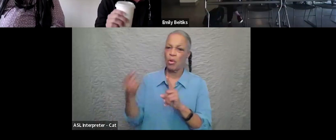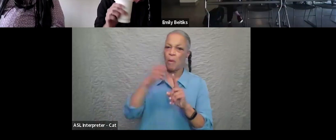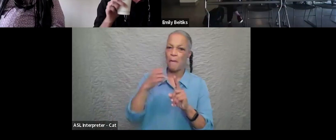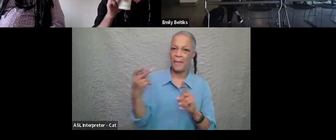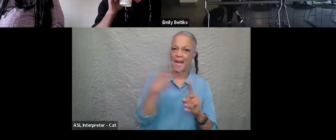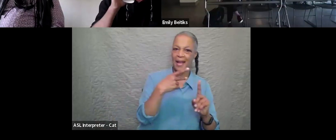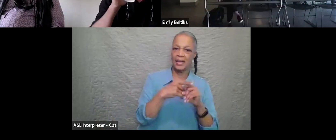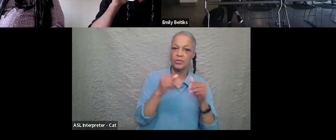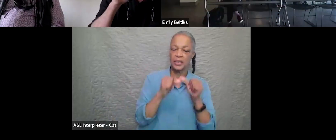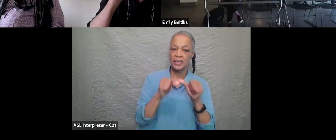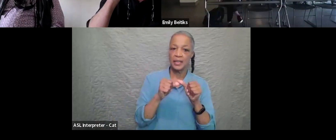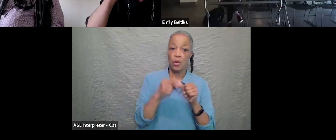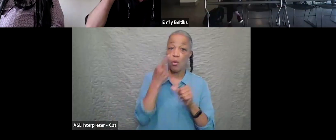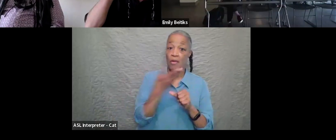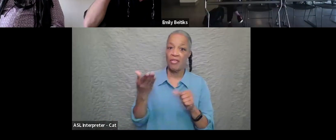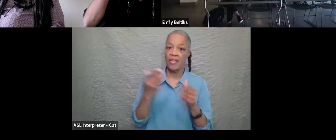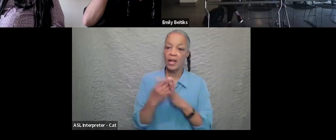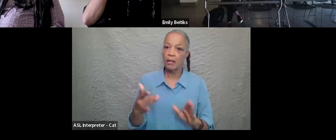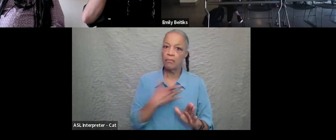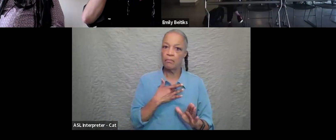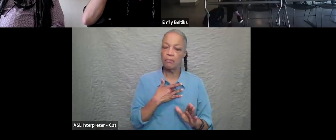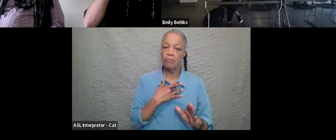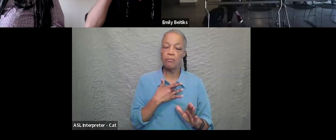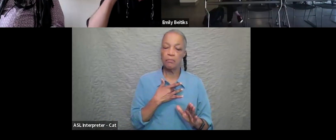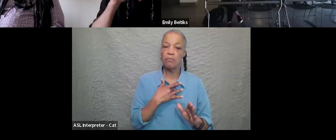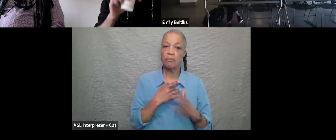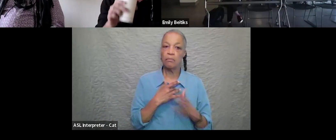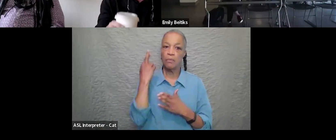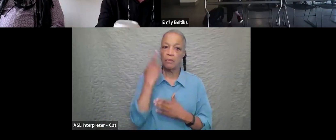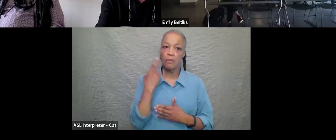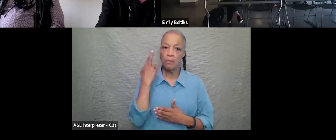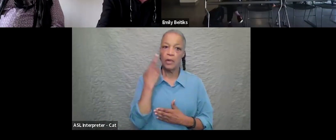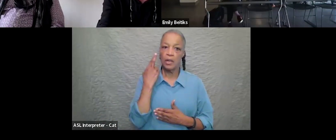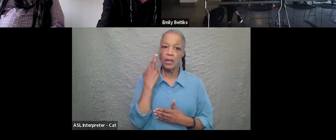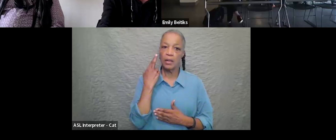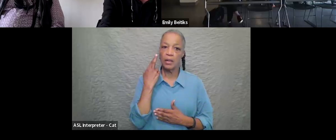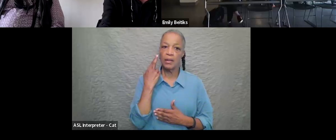But one of the things that I was struck by is that, you know, I operate in a world